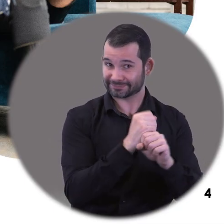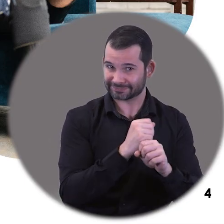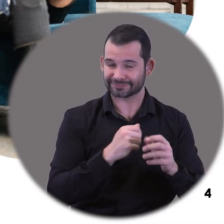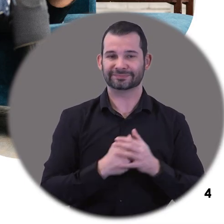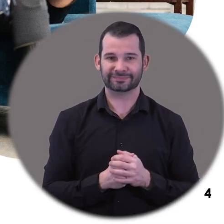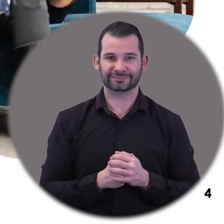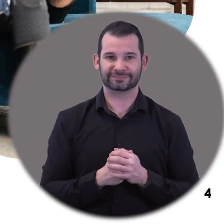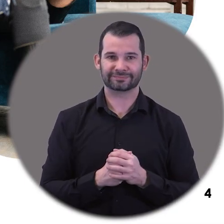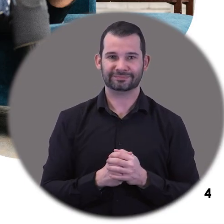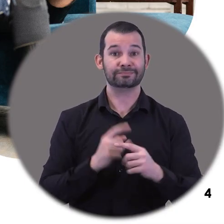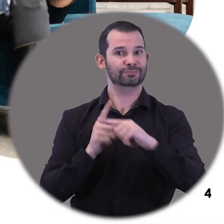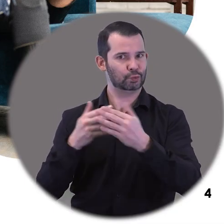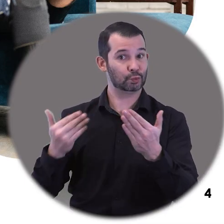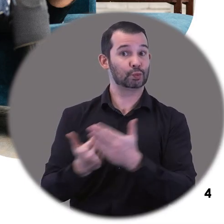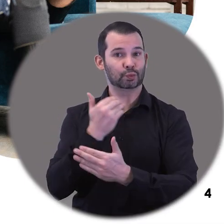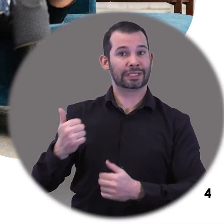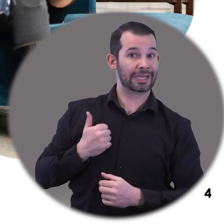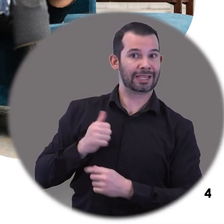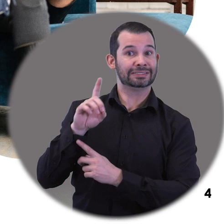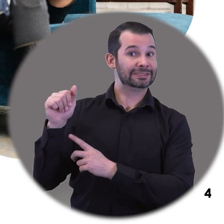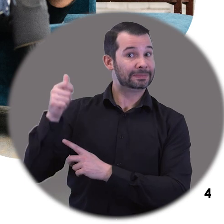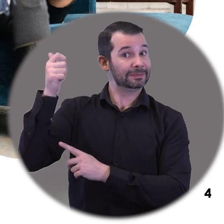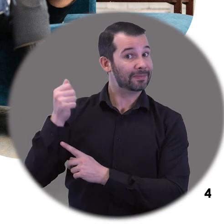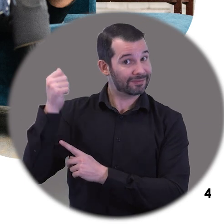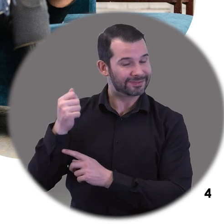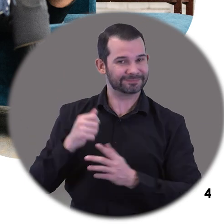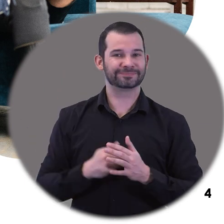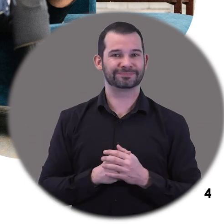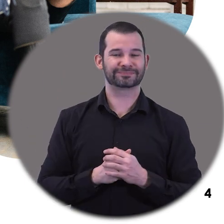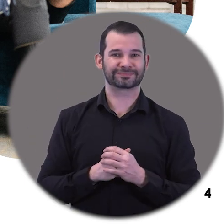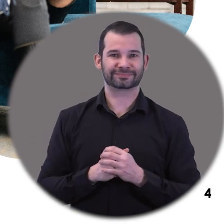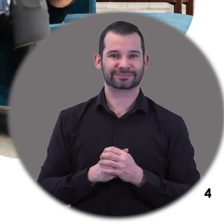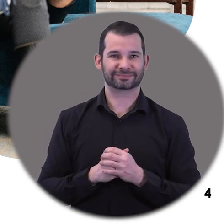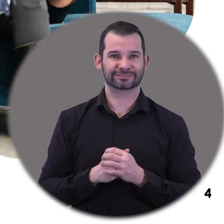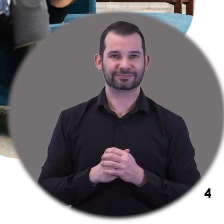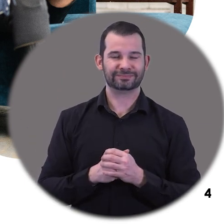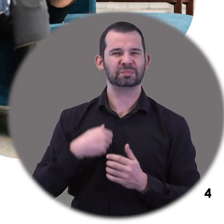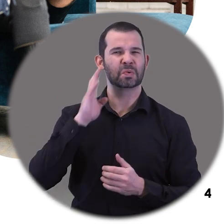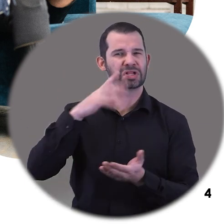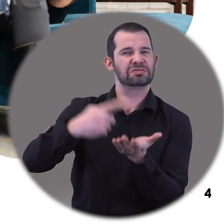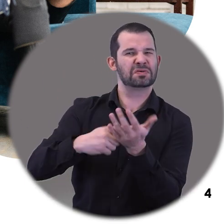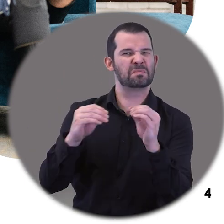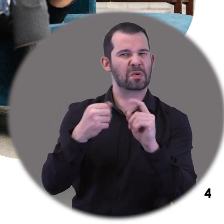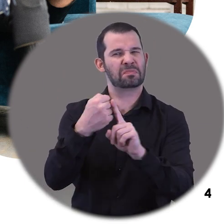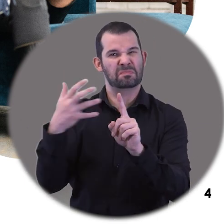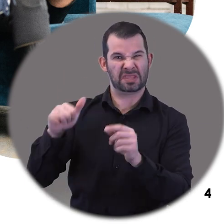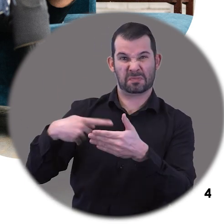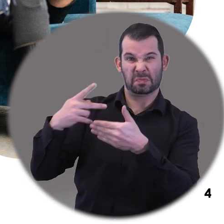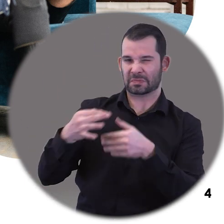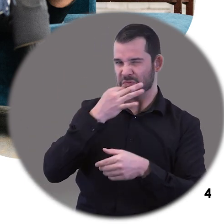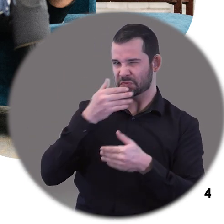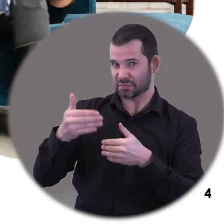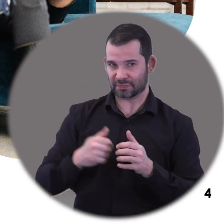for short, and the new Canada Disability Benefit. I will speak more on some of these programs shortly.